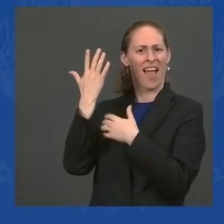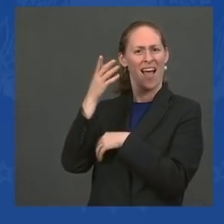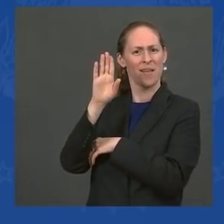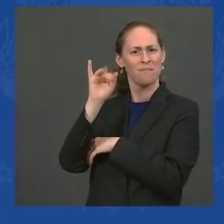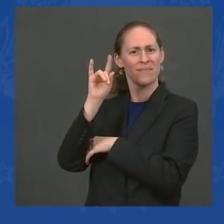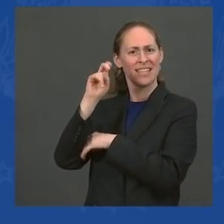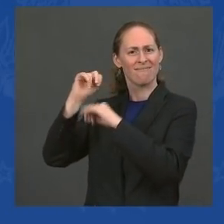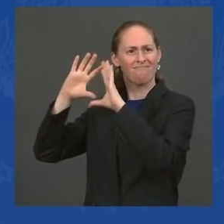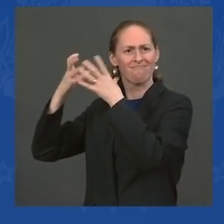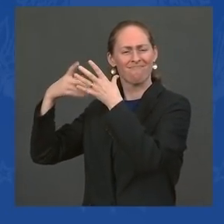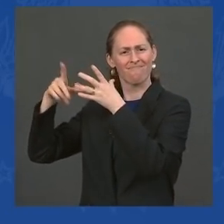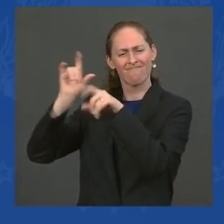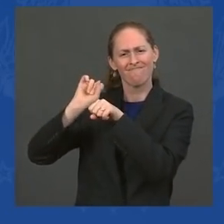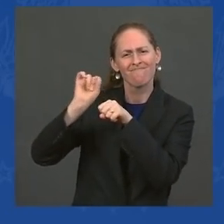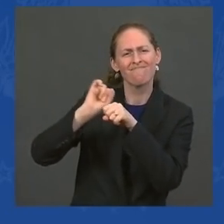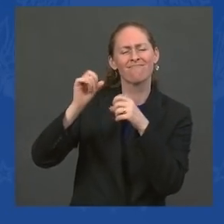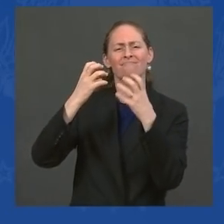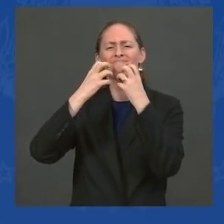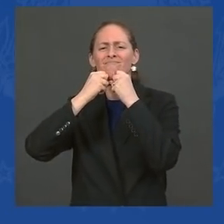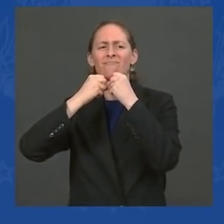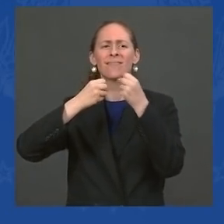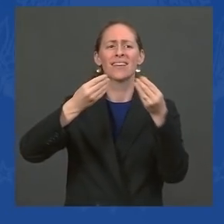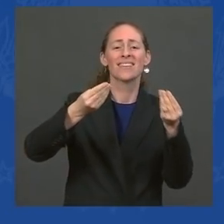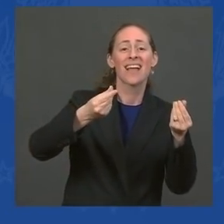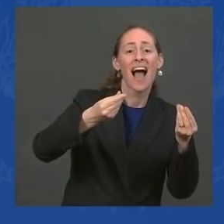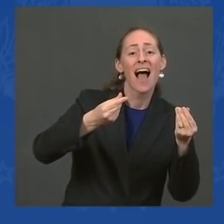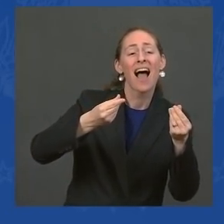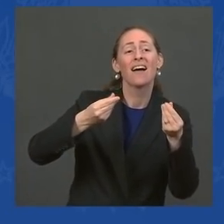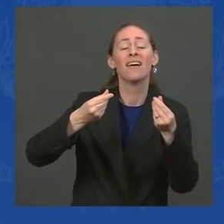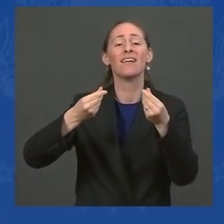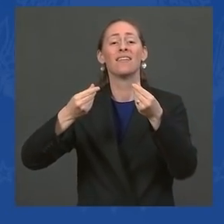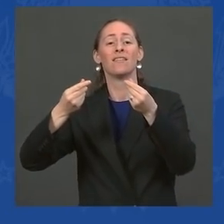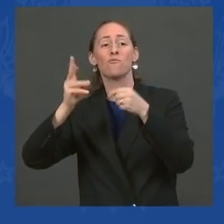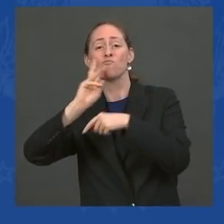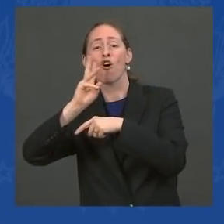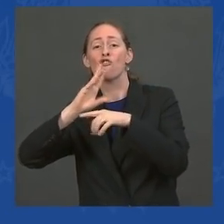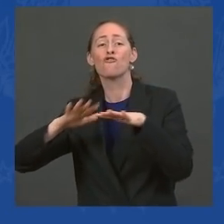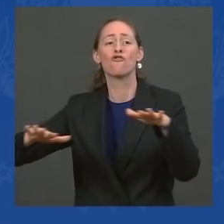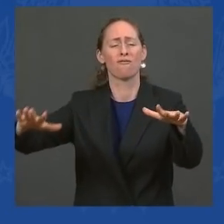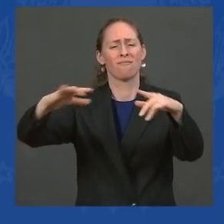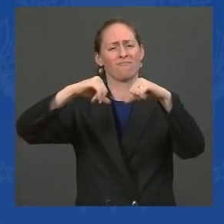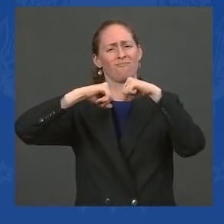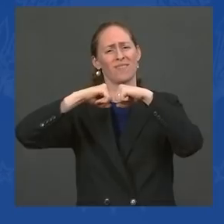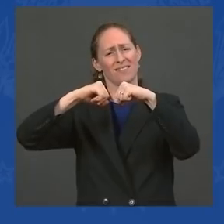and the waters that all of us cherish. Today President Biden is restoring protections